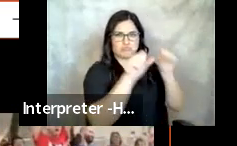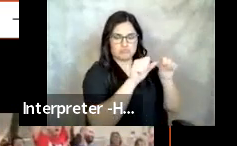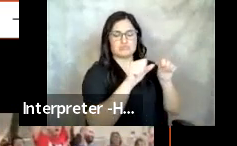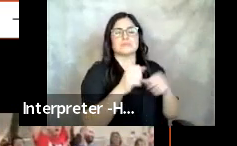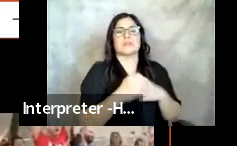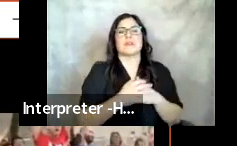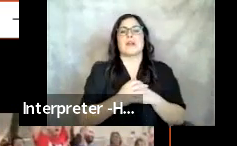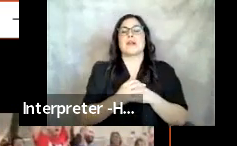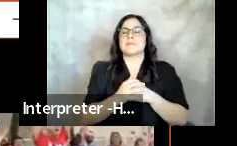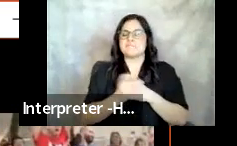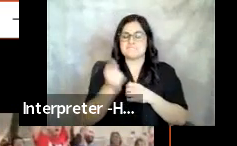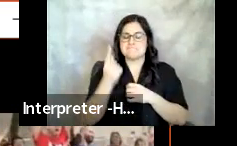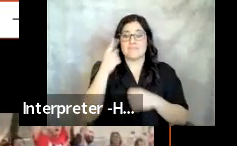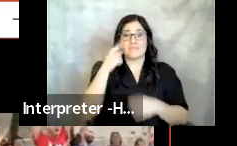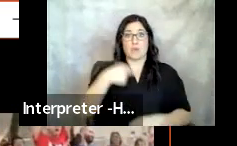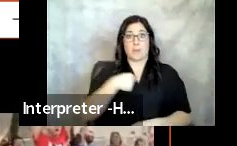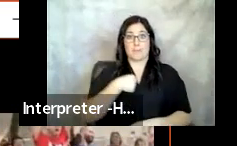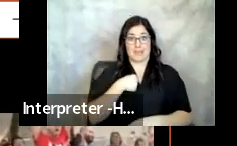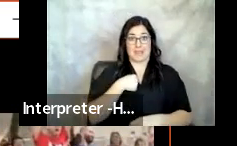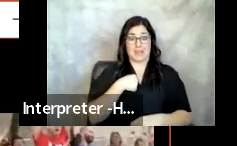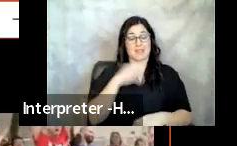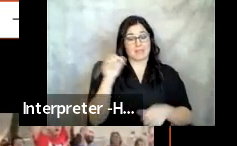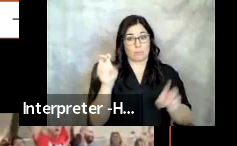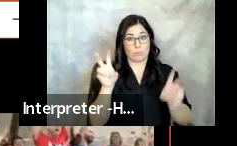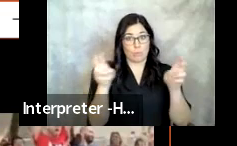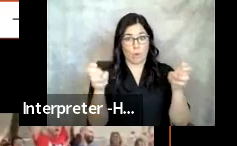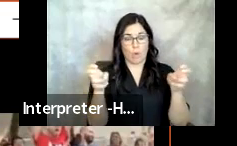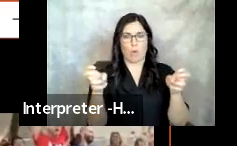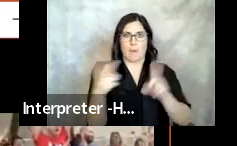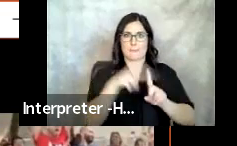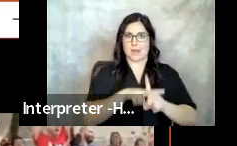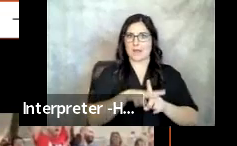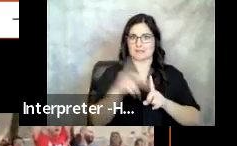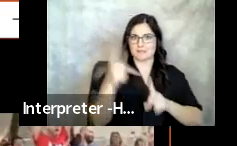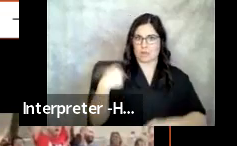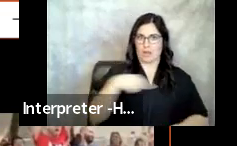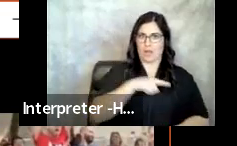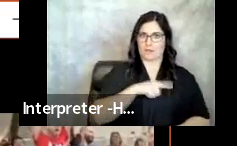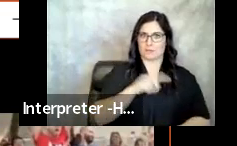But I for me at least, this is. A very useful quote for us. The struggle of.